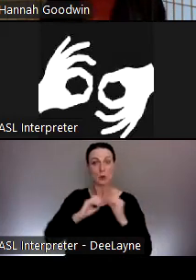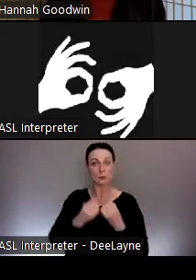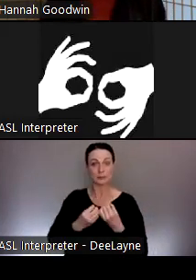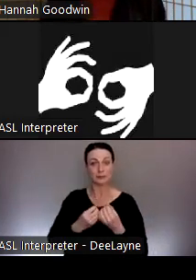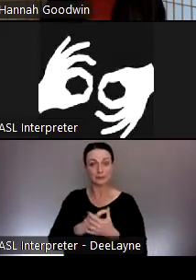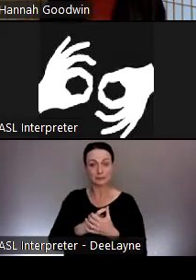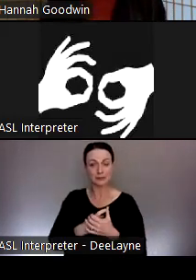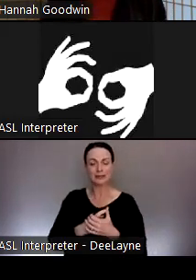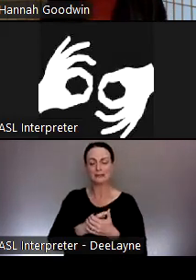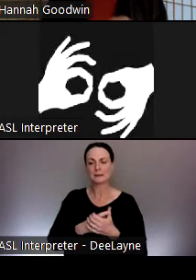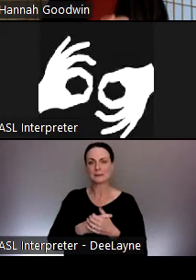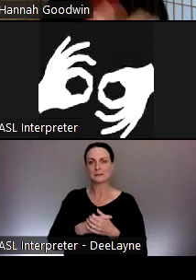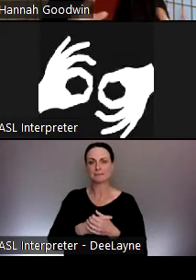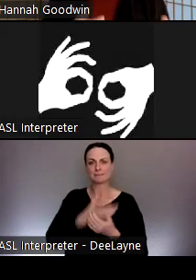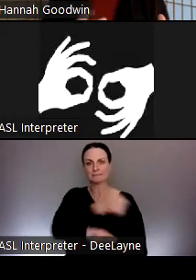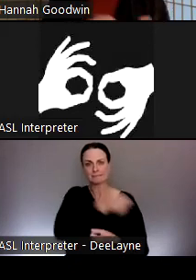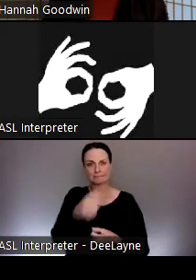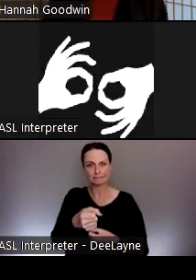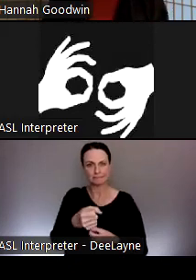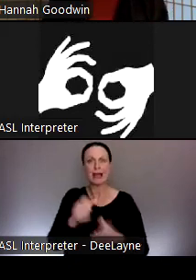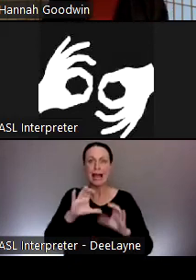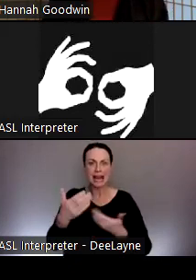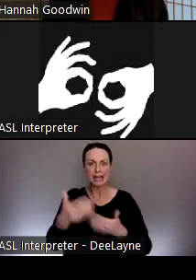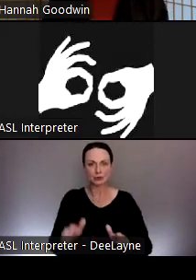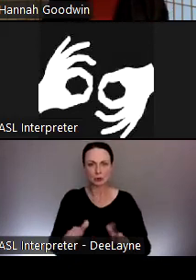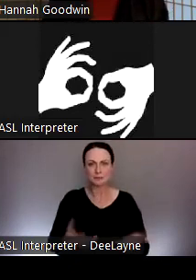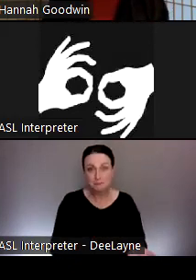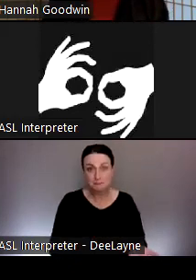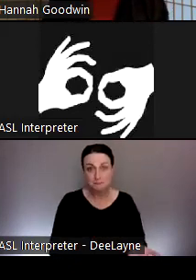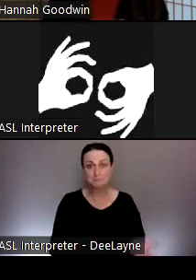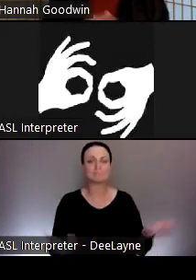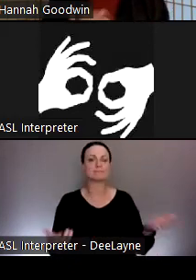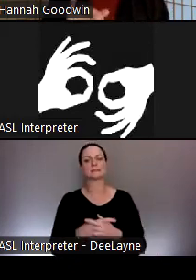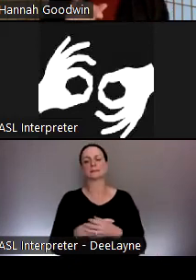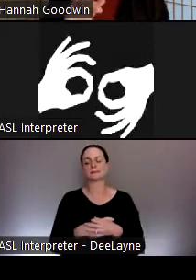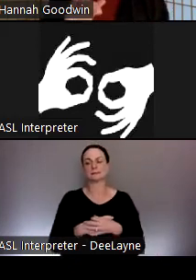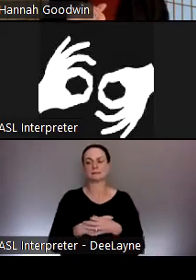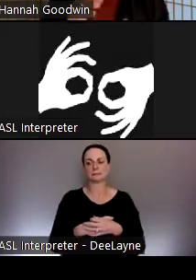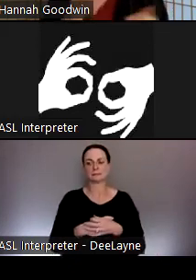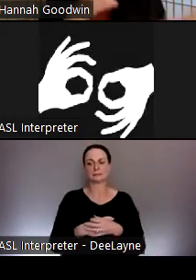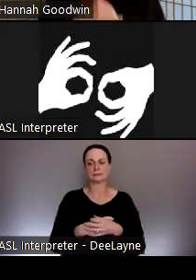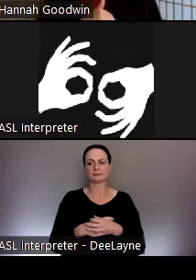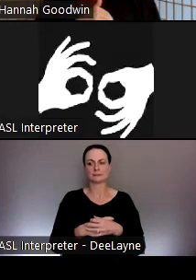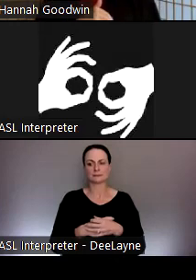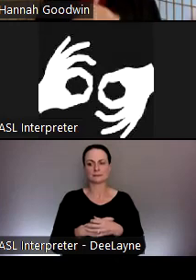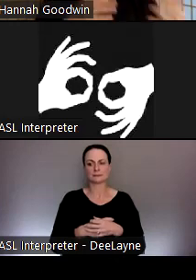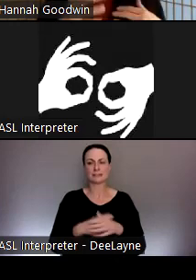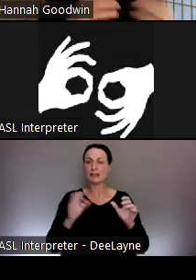then perhaps that could be a classroom where you are, this could also be skill building